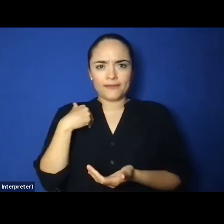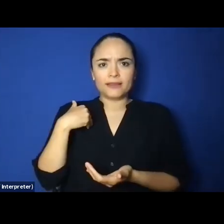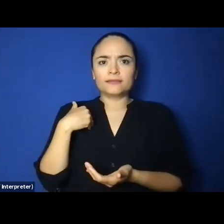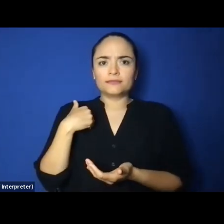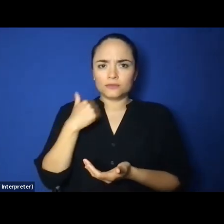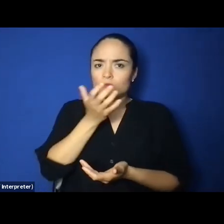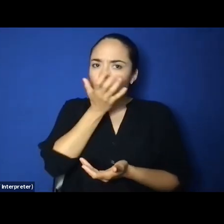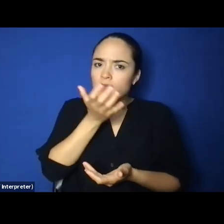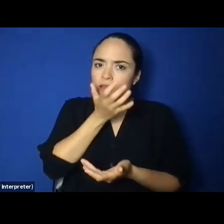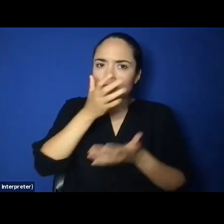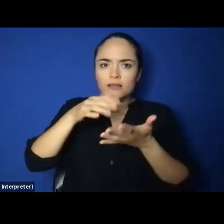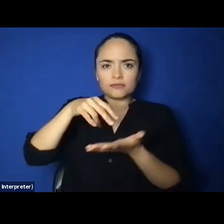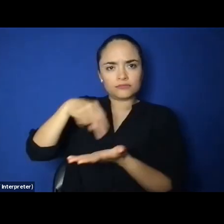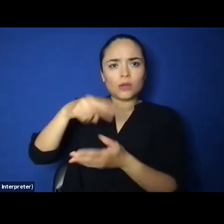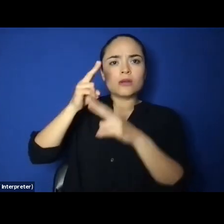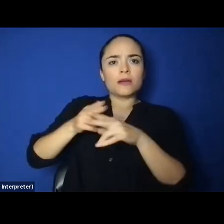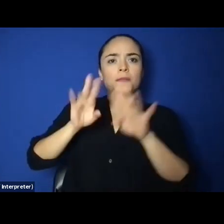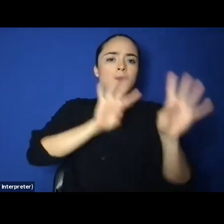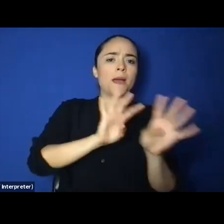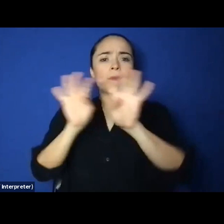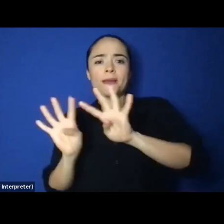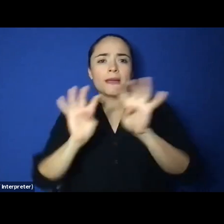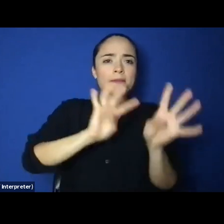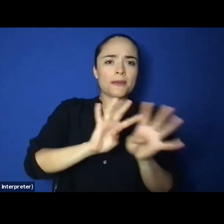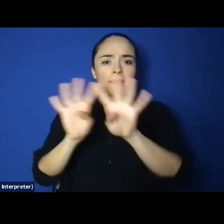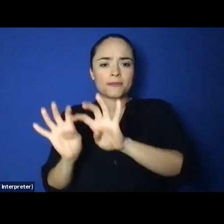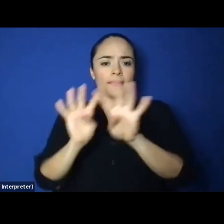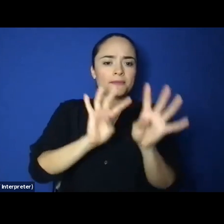So we're going to learn a little more about that today, but it's also important to know that at